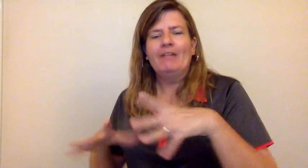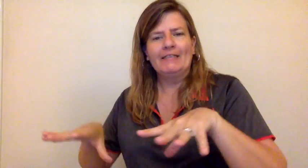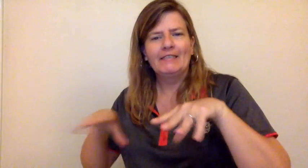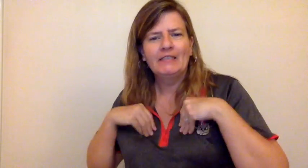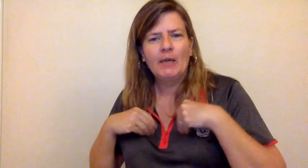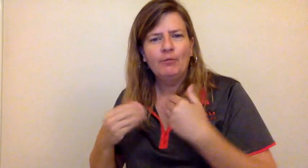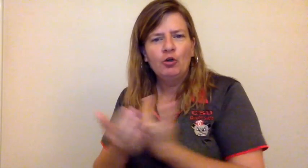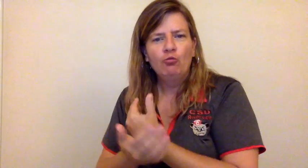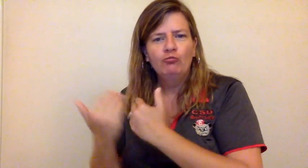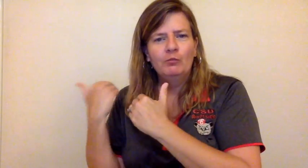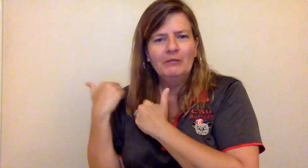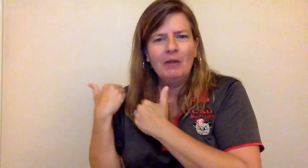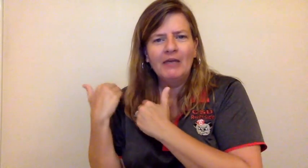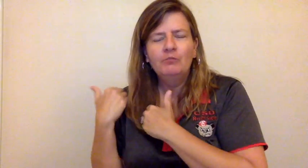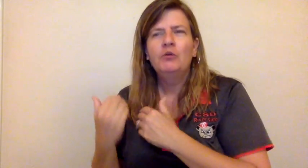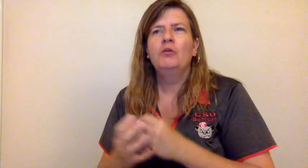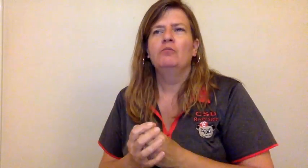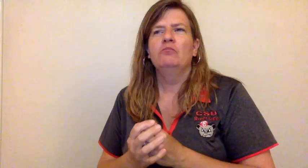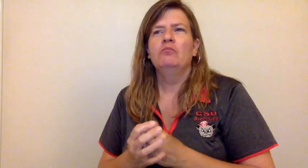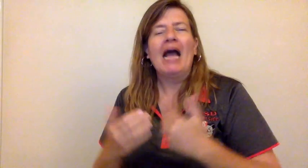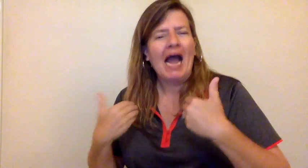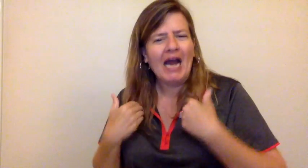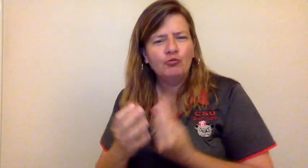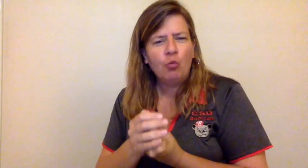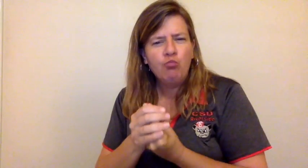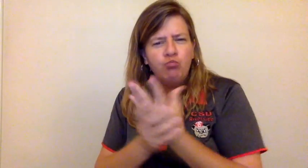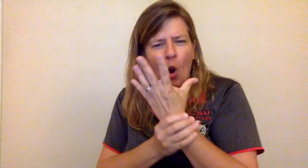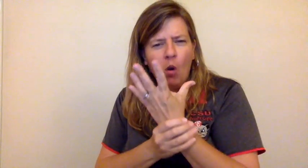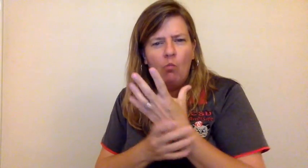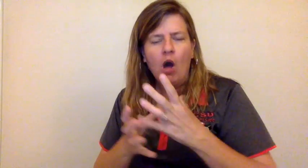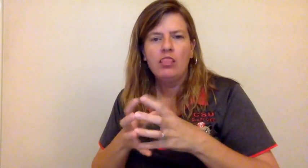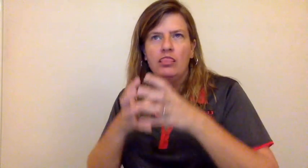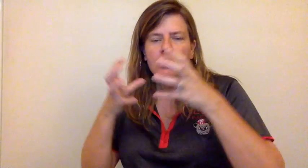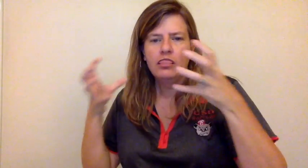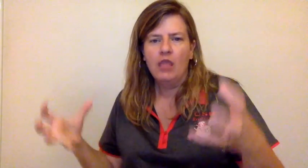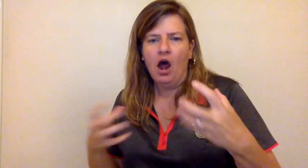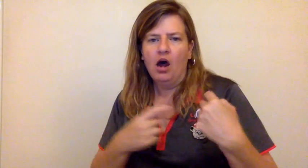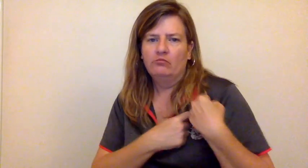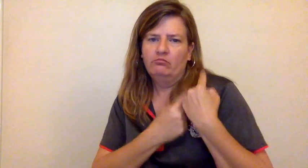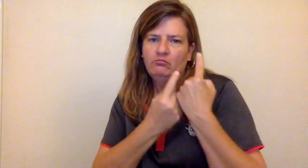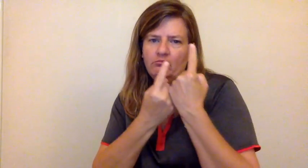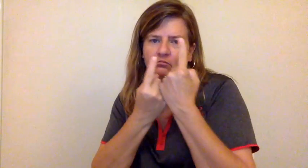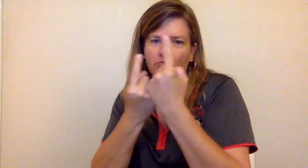Accepts new responsibilities. They've grown a great deal.